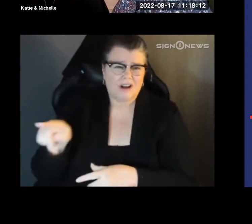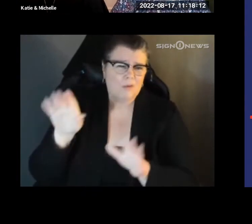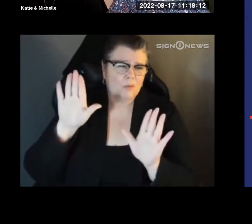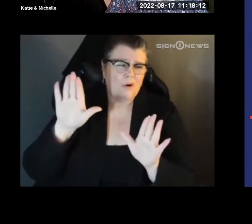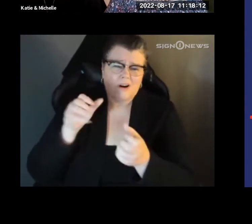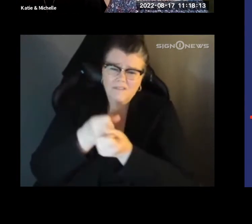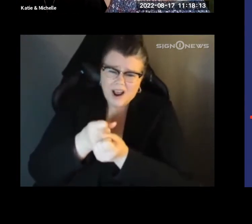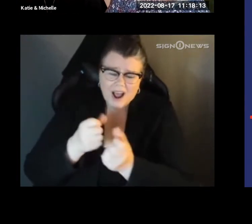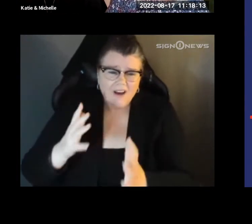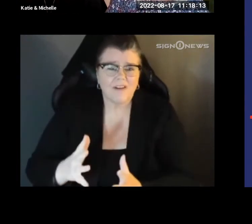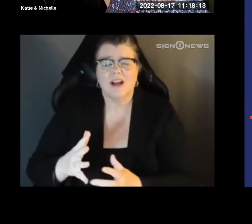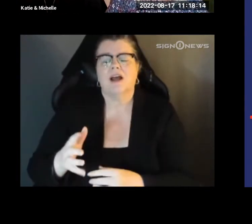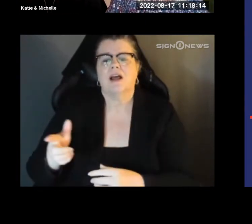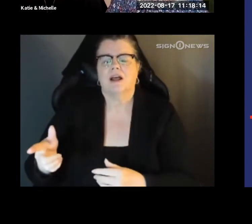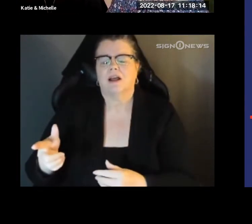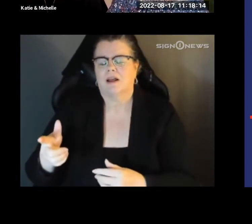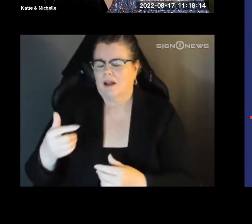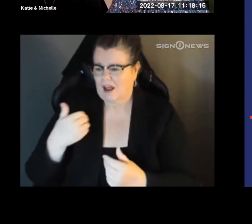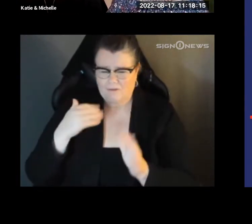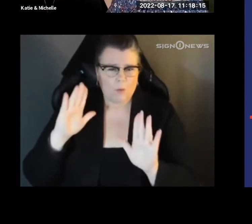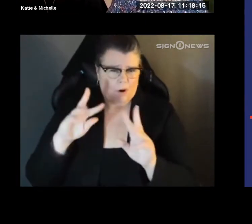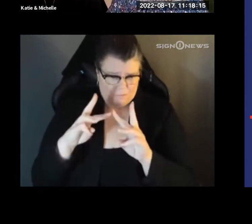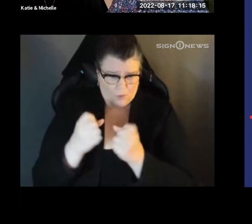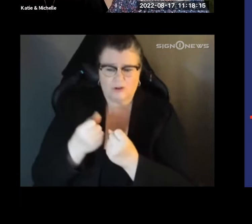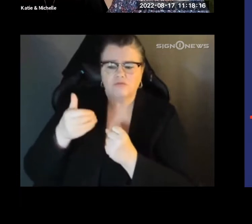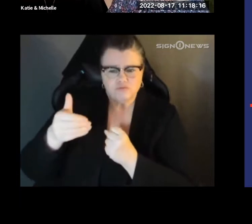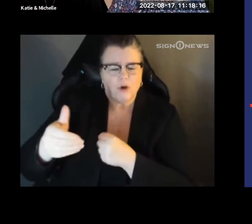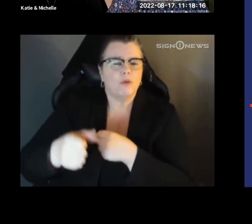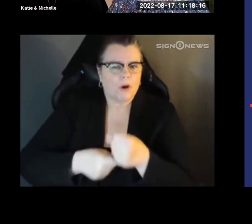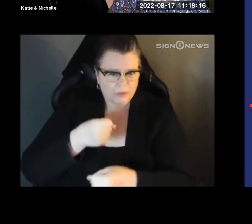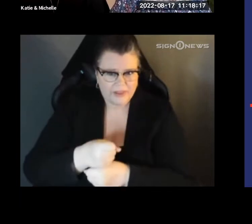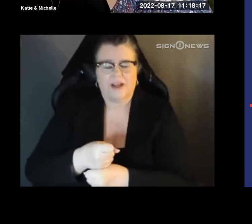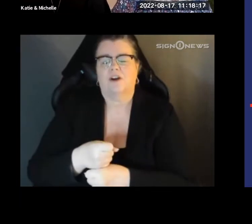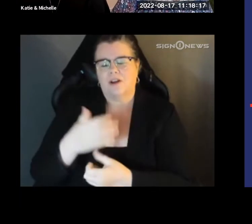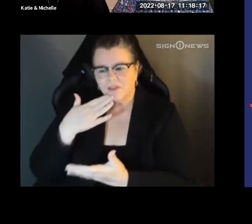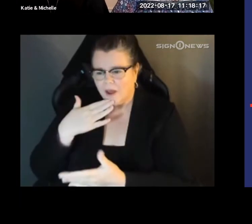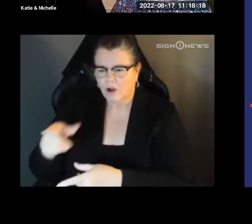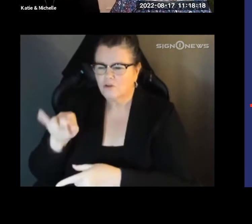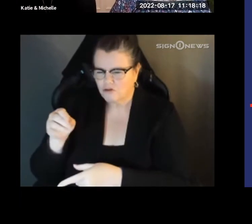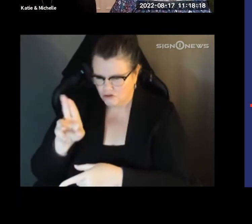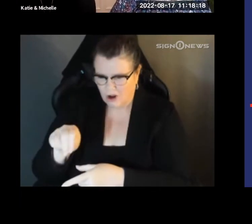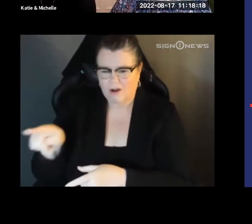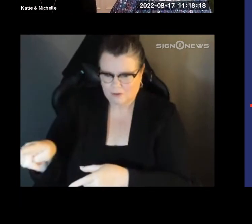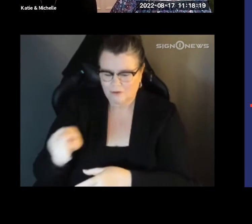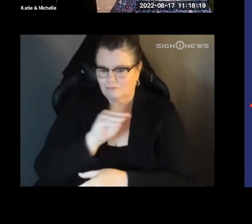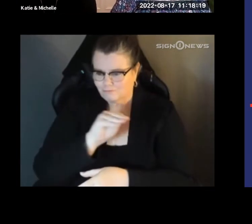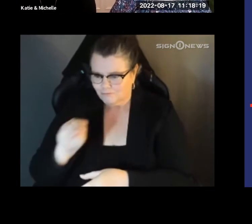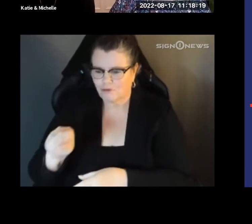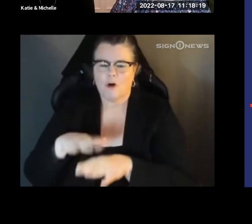chat and Derek thank you for allowing me to to talk about that for a minute so you're up Derek